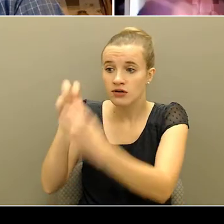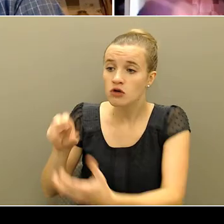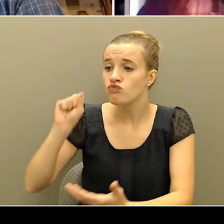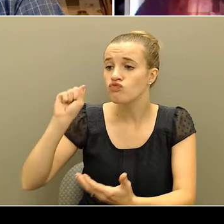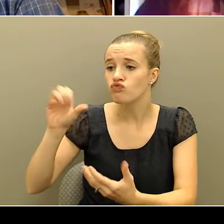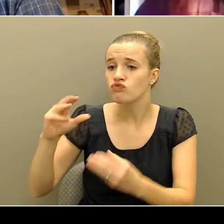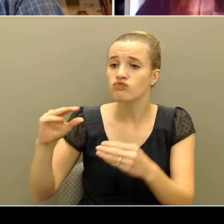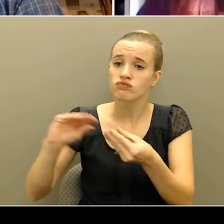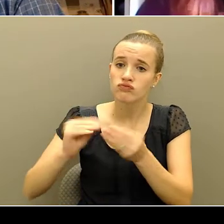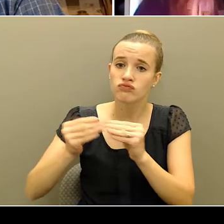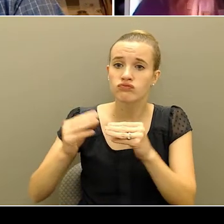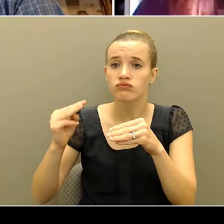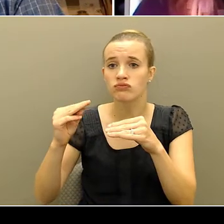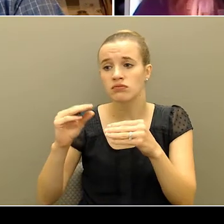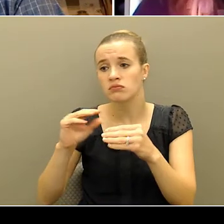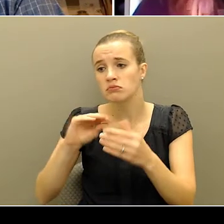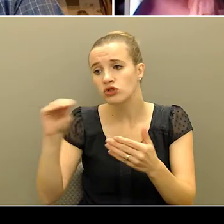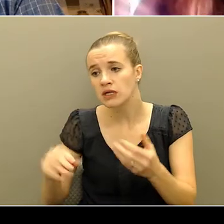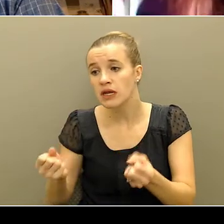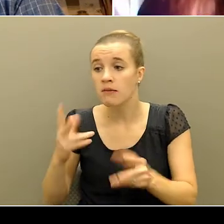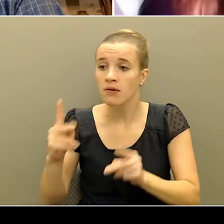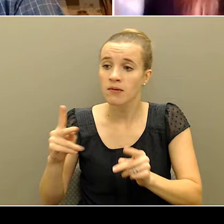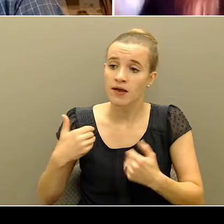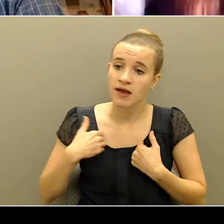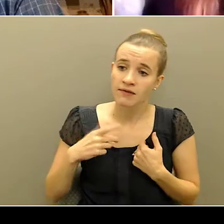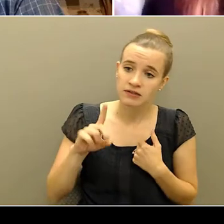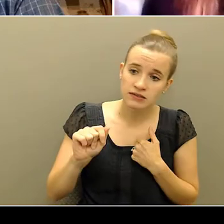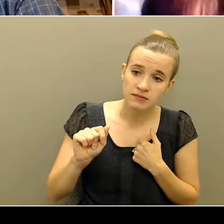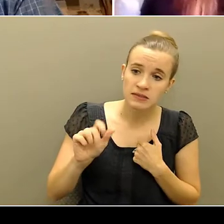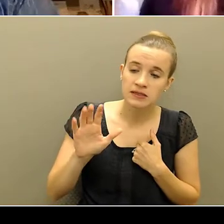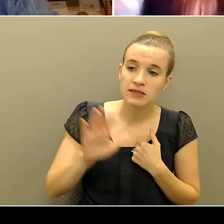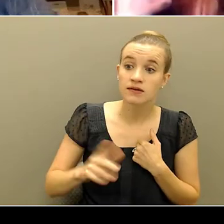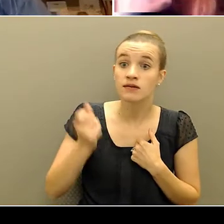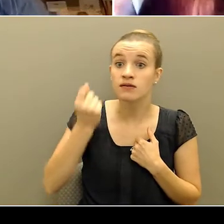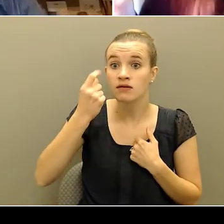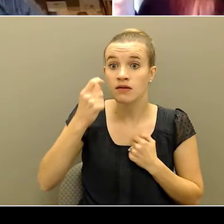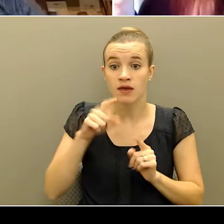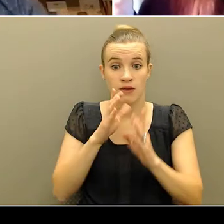connected to. And if we want to go out to eat or whatnot and go somewhere, it